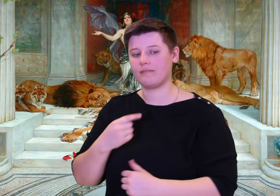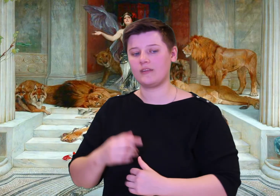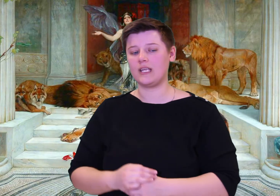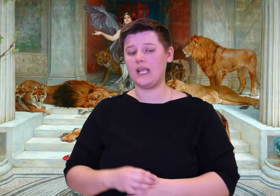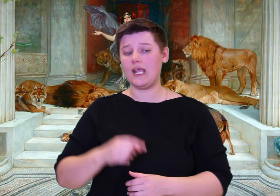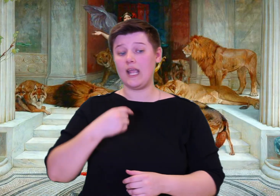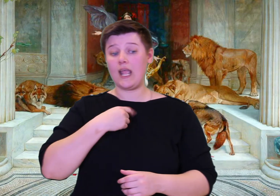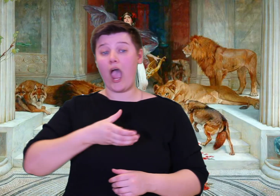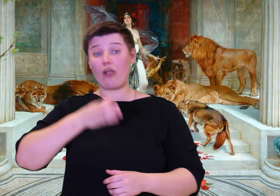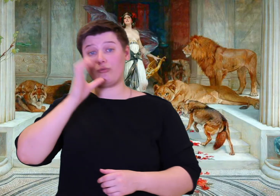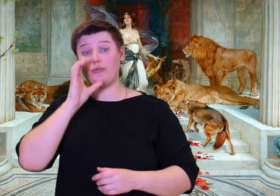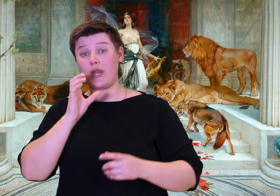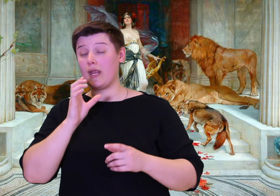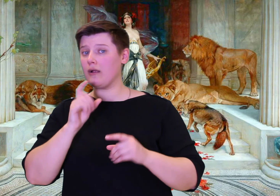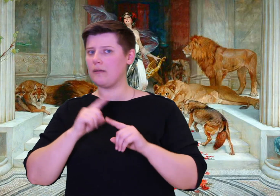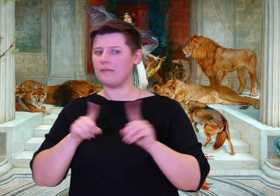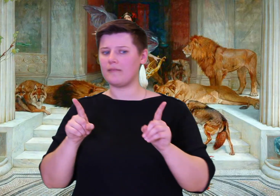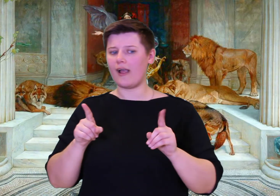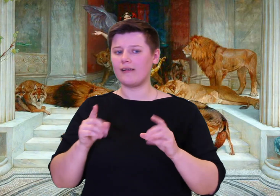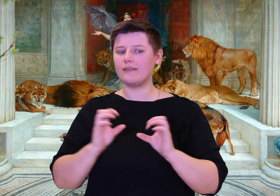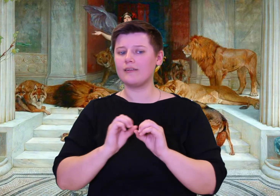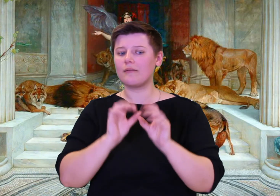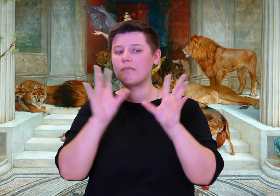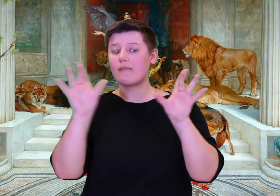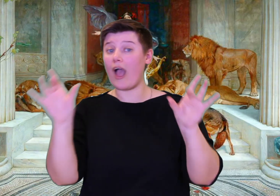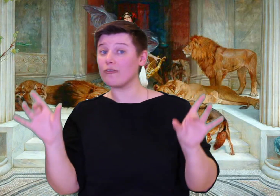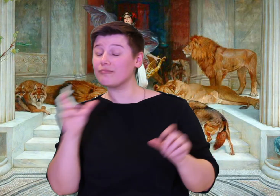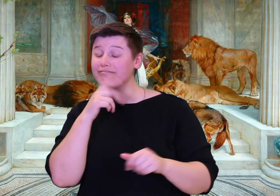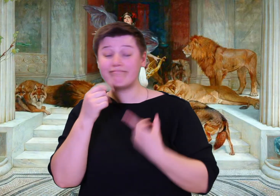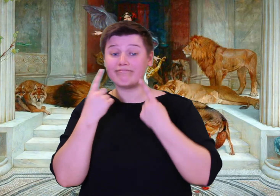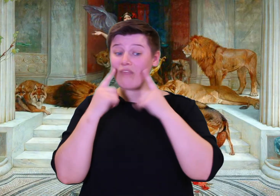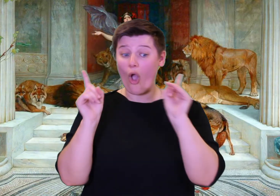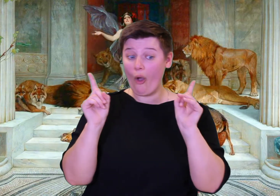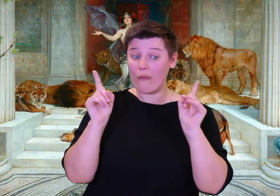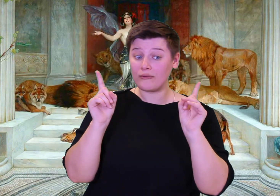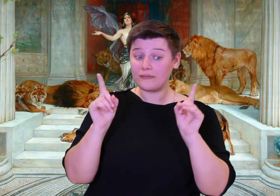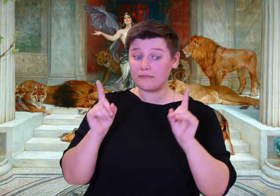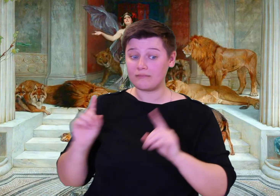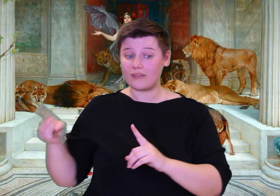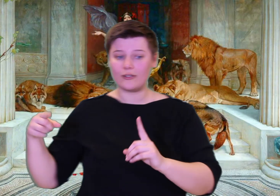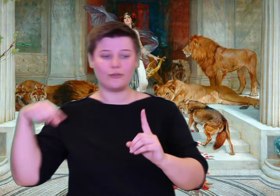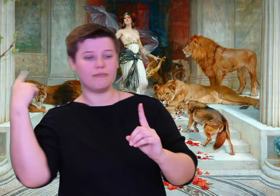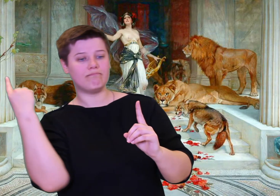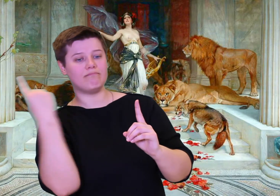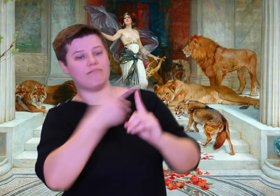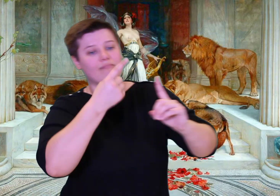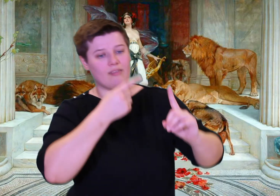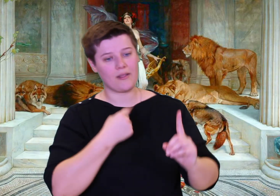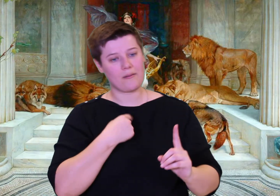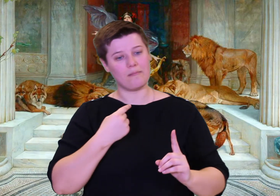doorway, and I saw her, the lovely Circe with her braided hair.